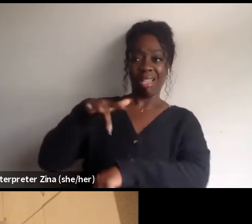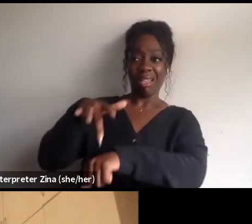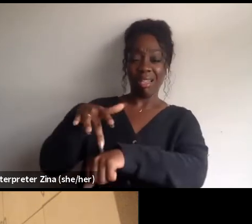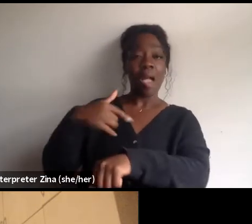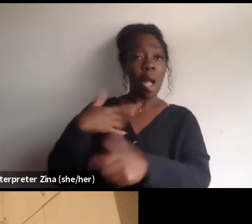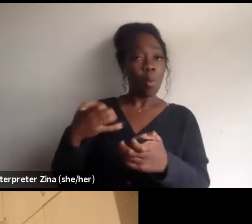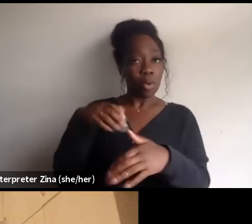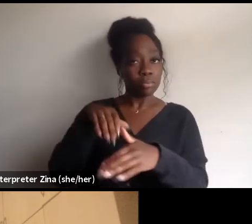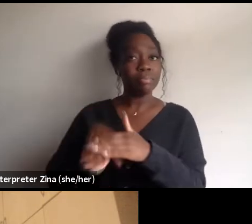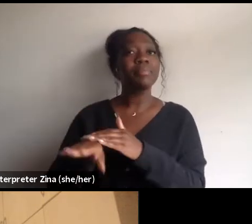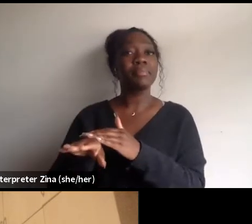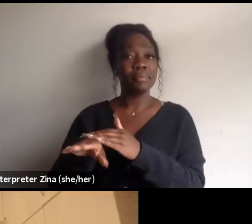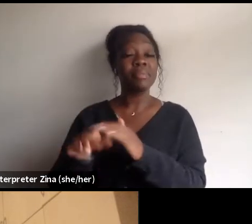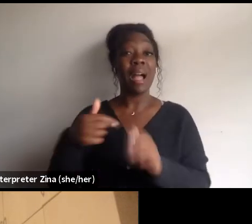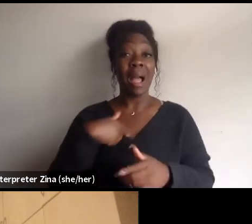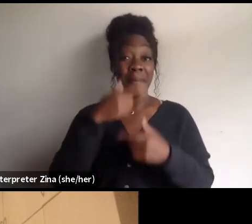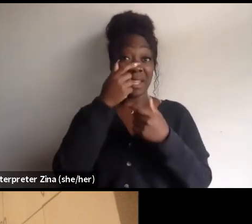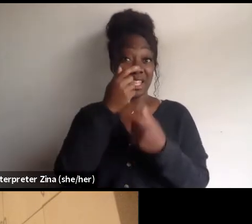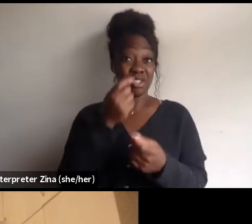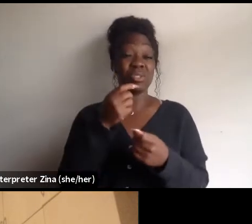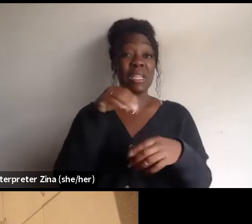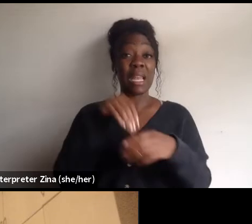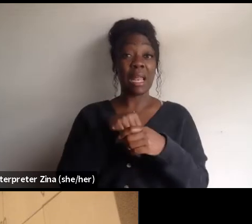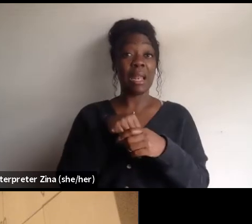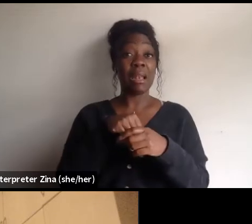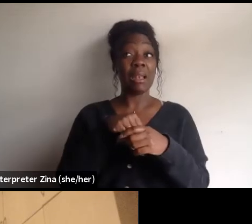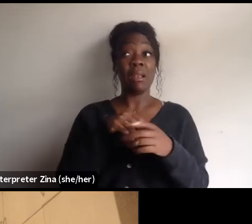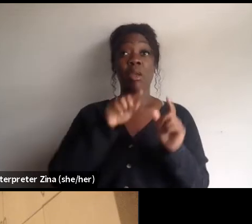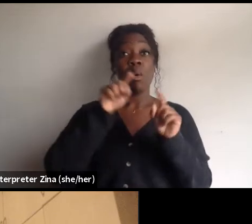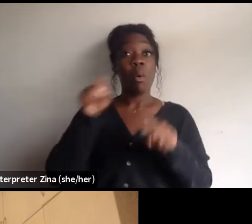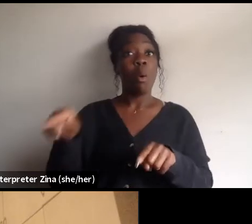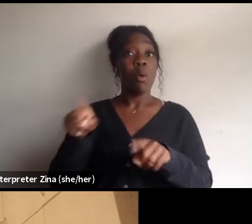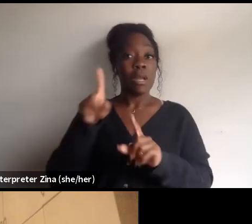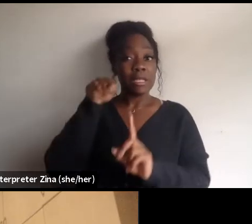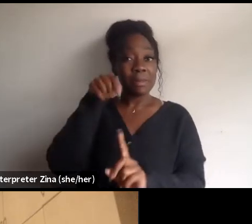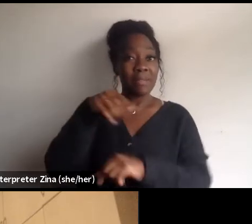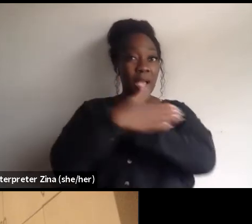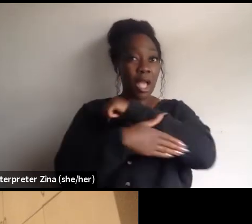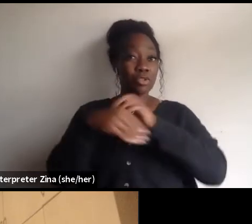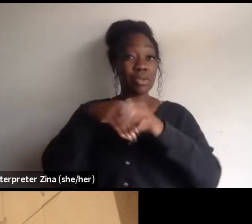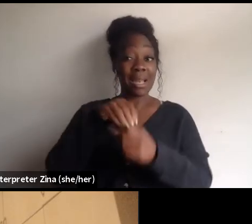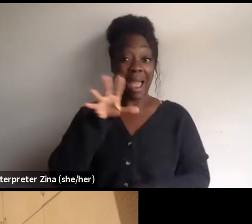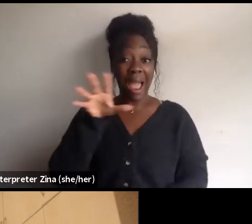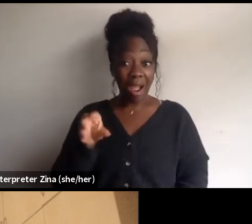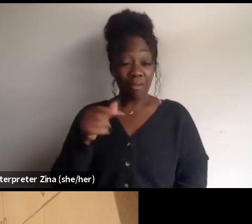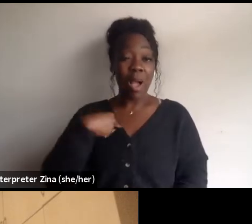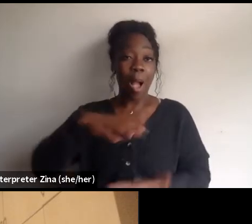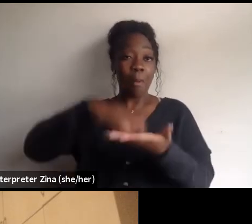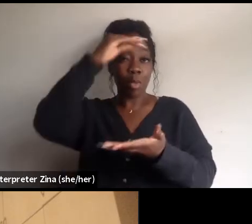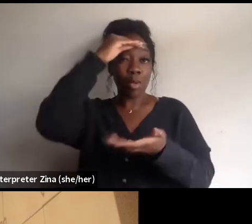I'm improving my French right now to do something there. So the satellite activity could be a hybrid event.